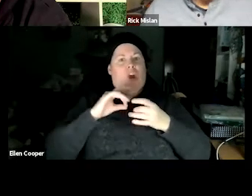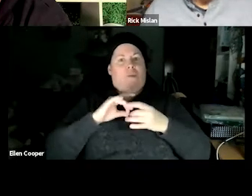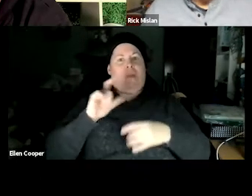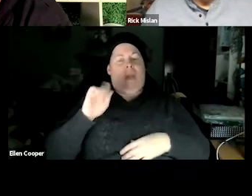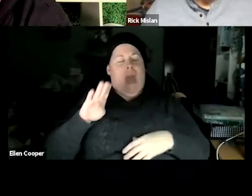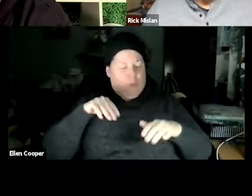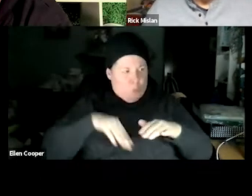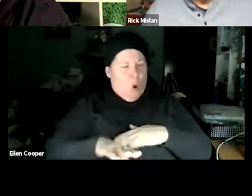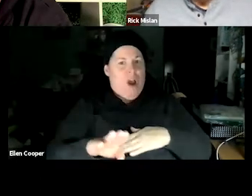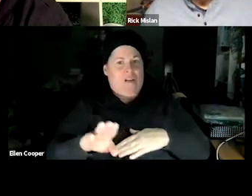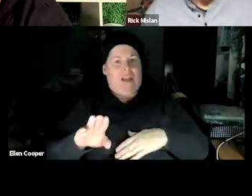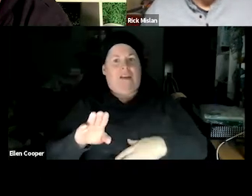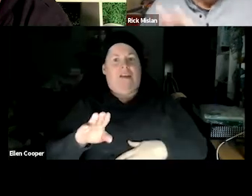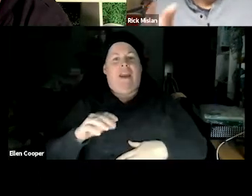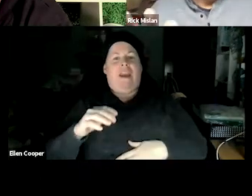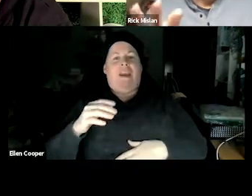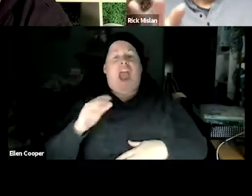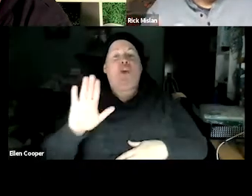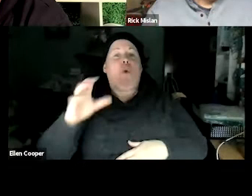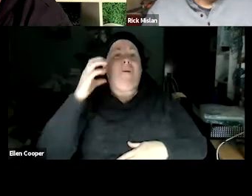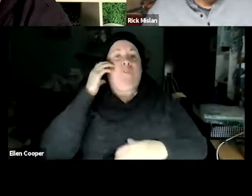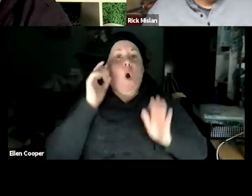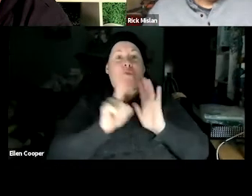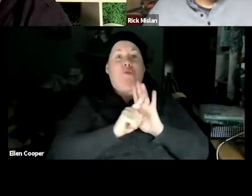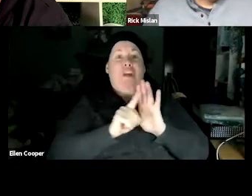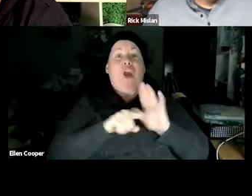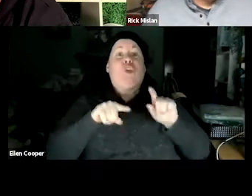you pulled out your, your phone rang, while you were doing your PowerPoint presentation.